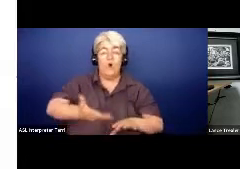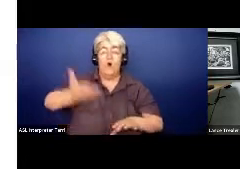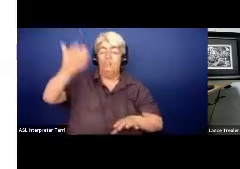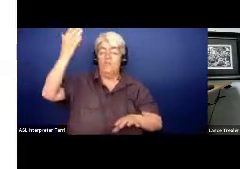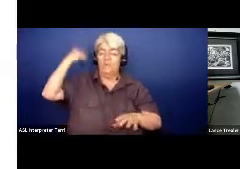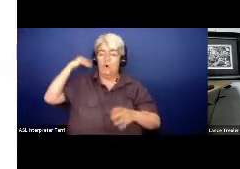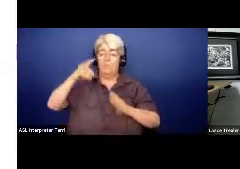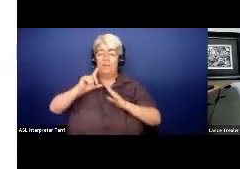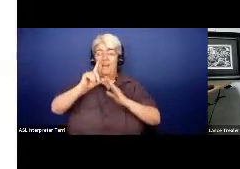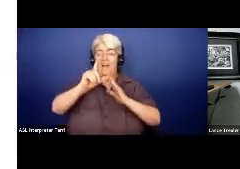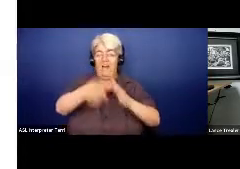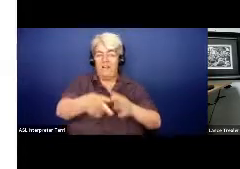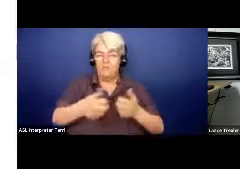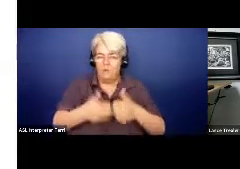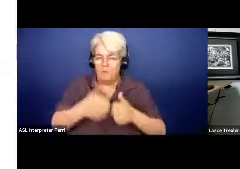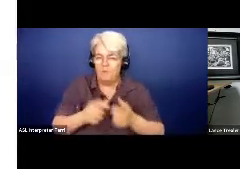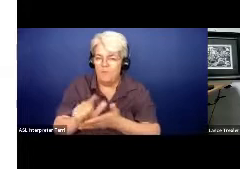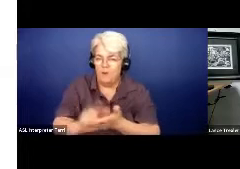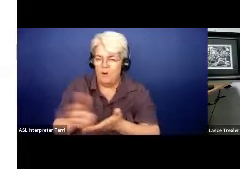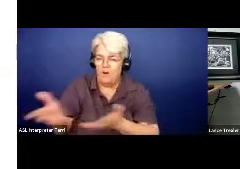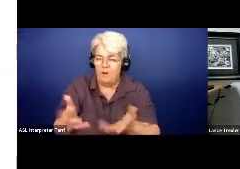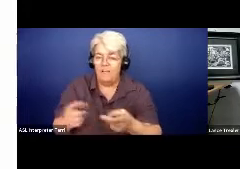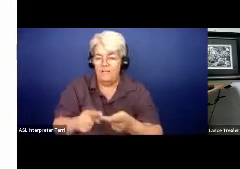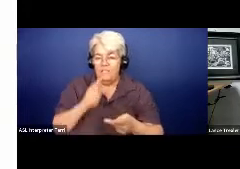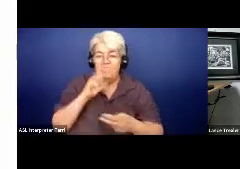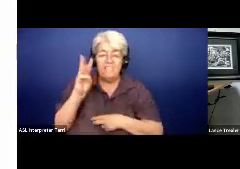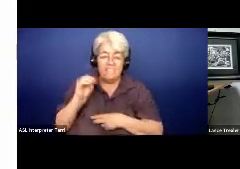are in the criminal justice system,